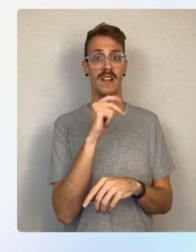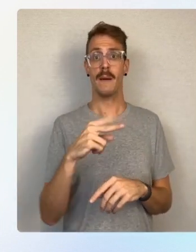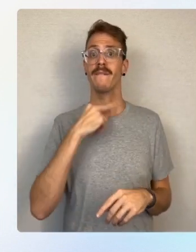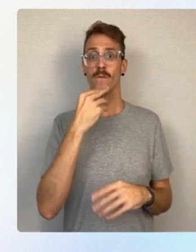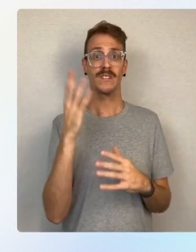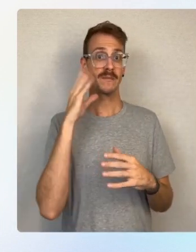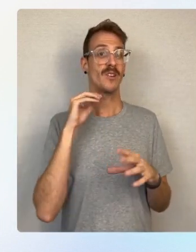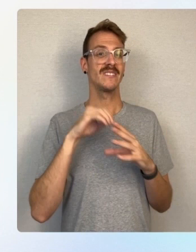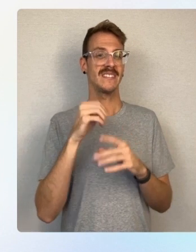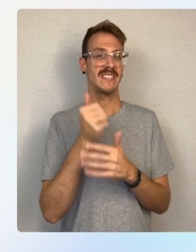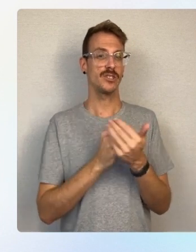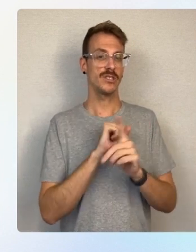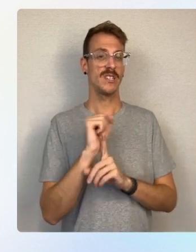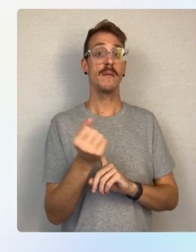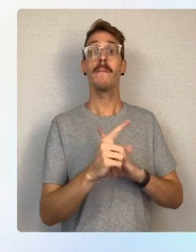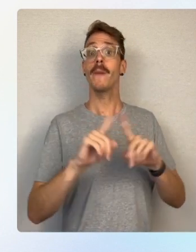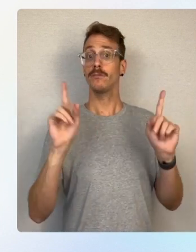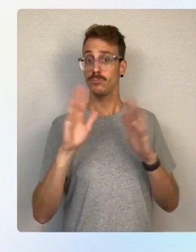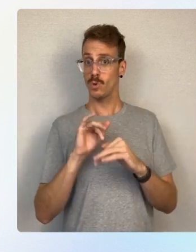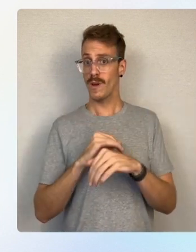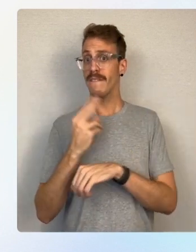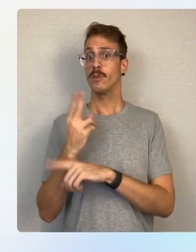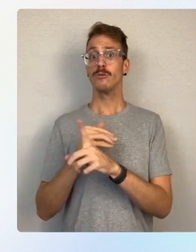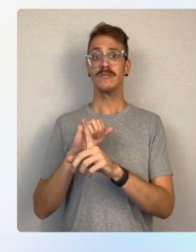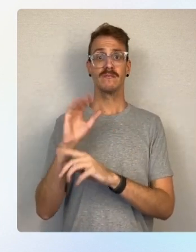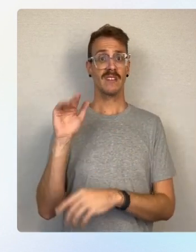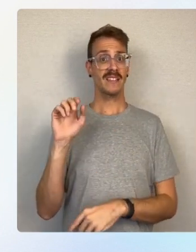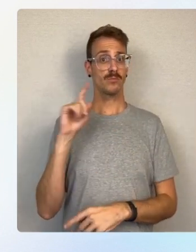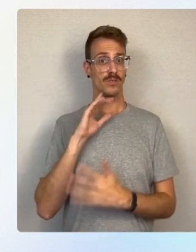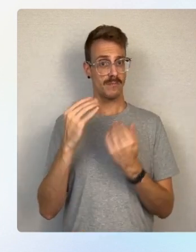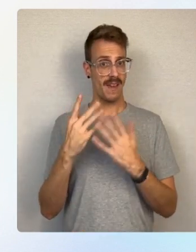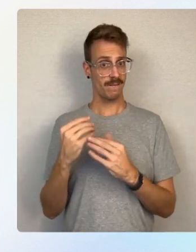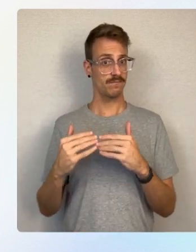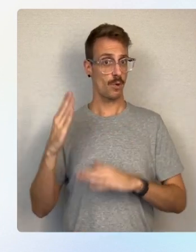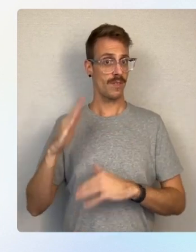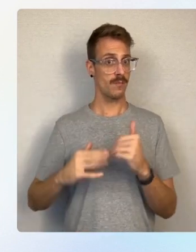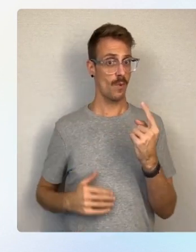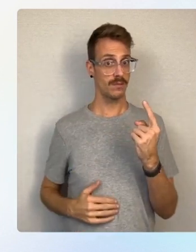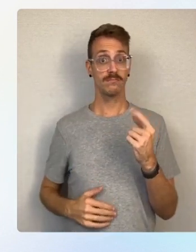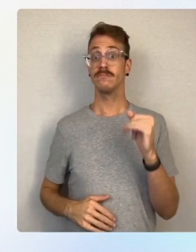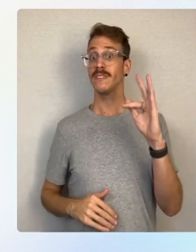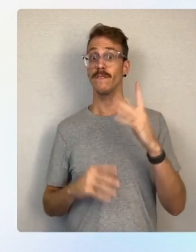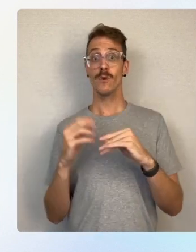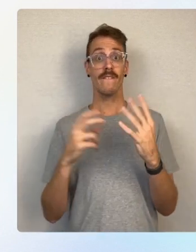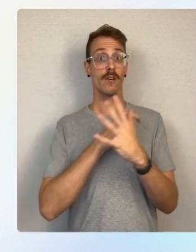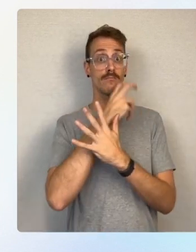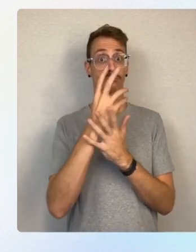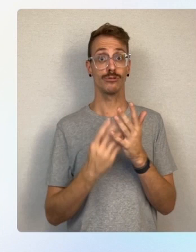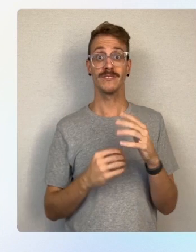a single AppVoiceExperience in a scene, but there are use cases that might call for more than one. For example,